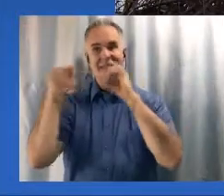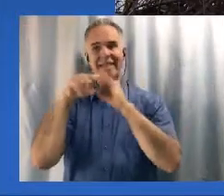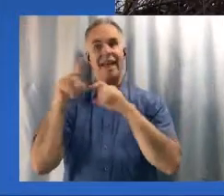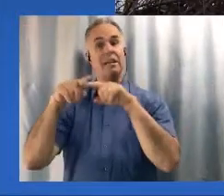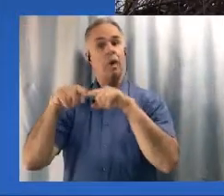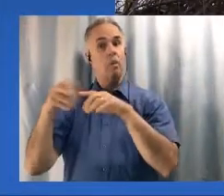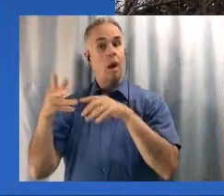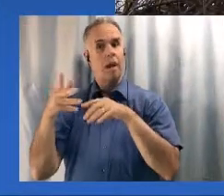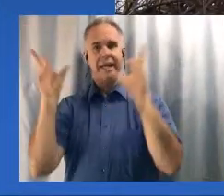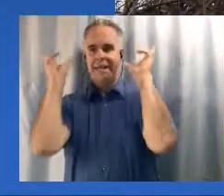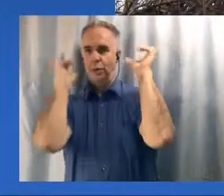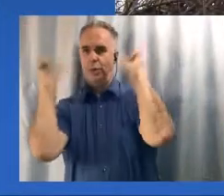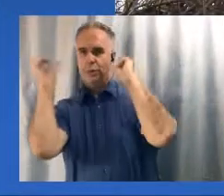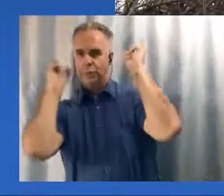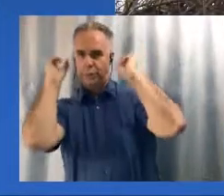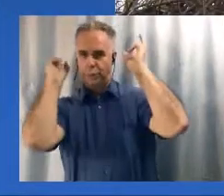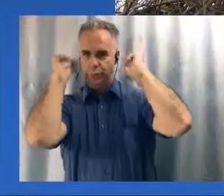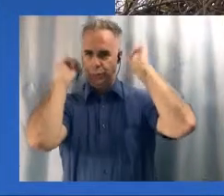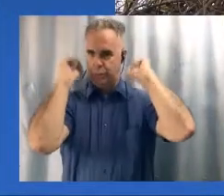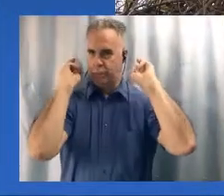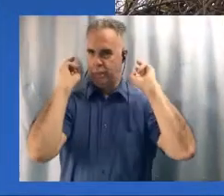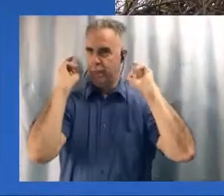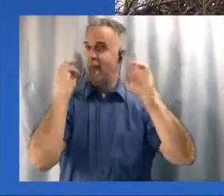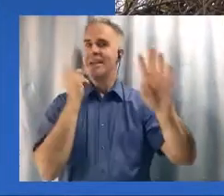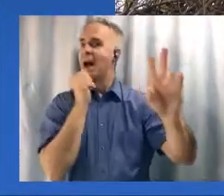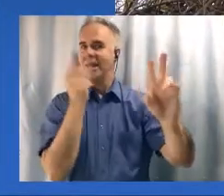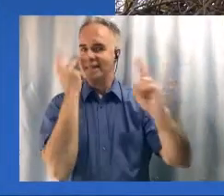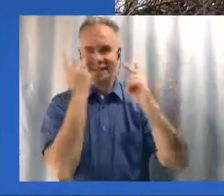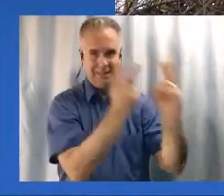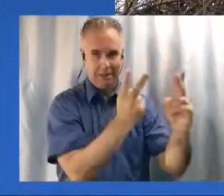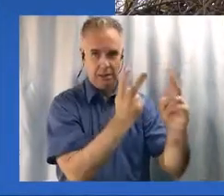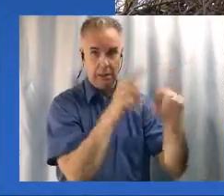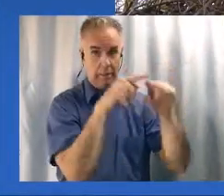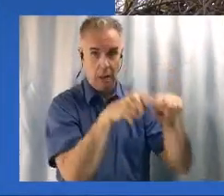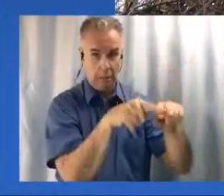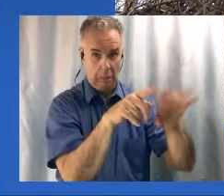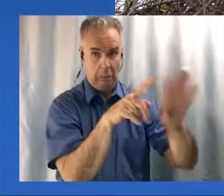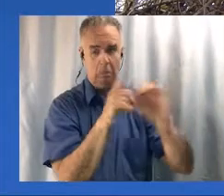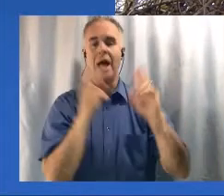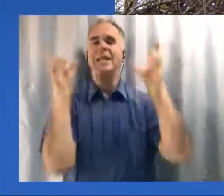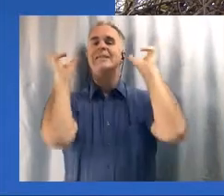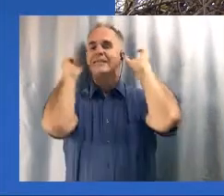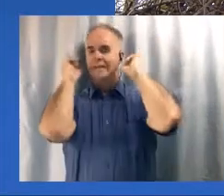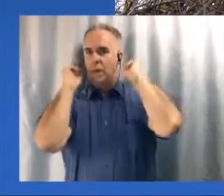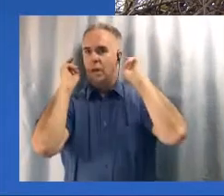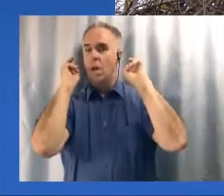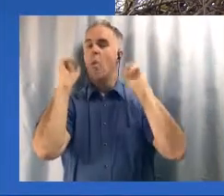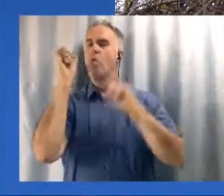Most owls rely on their keen hearing for hunting rather than their excellent vision.